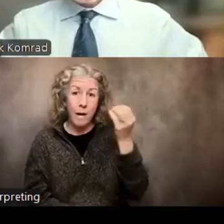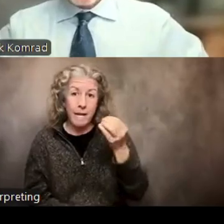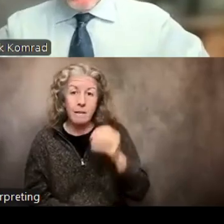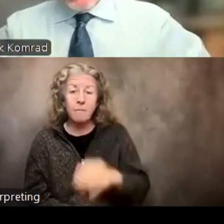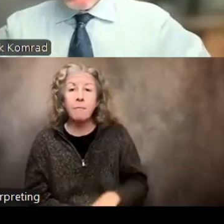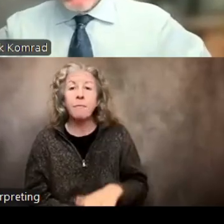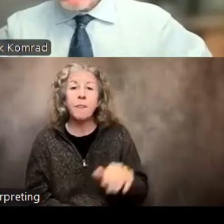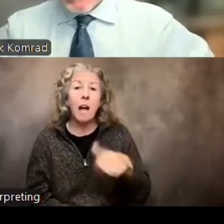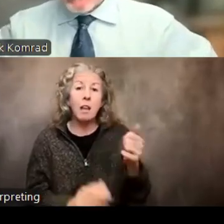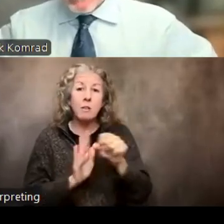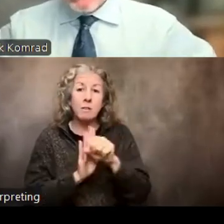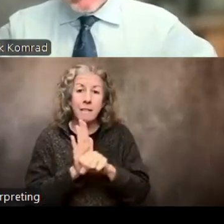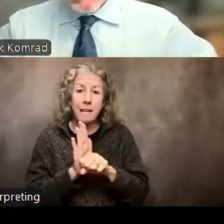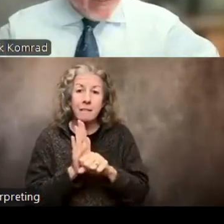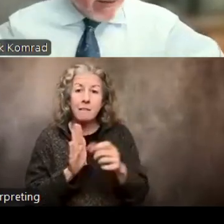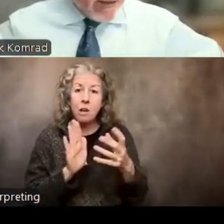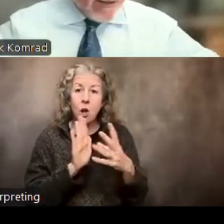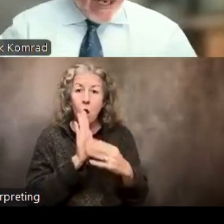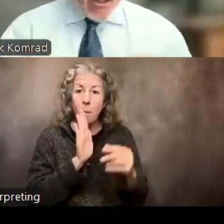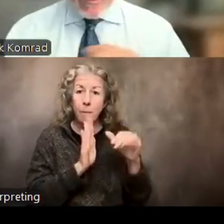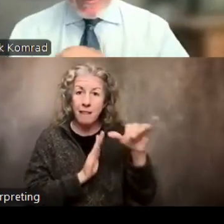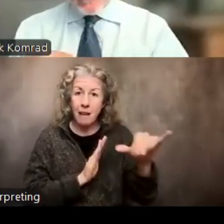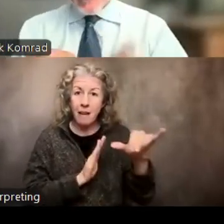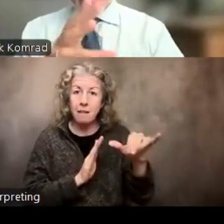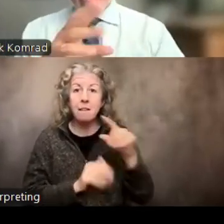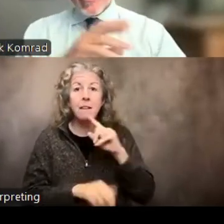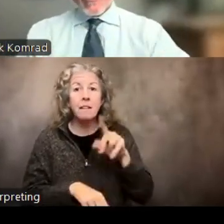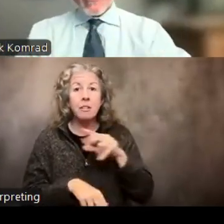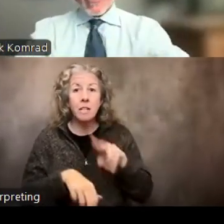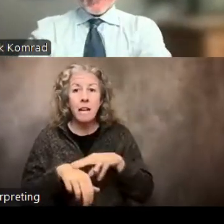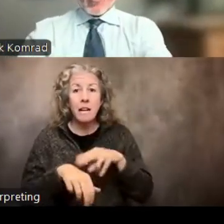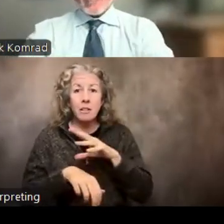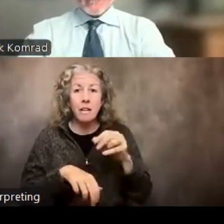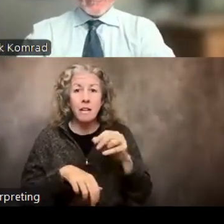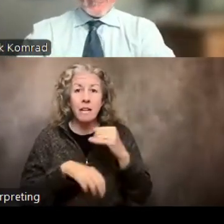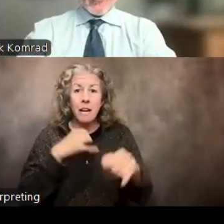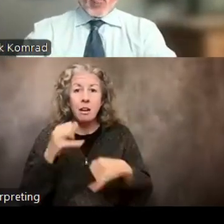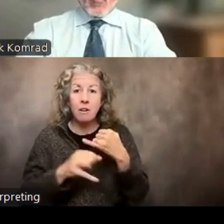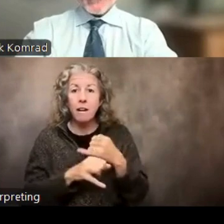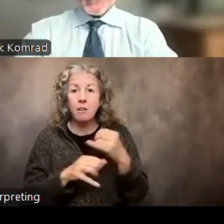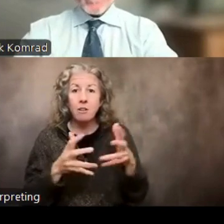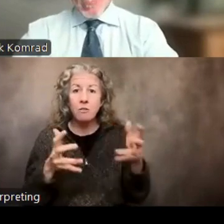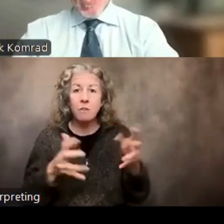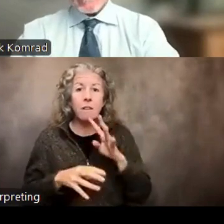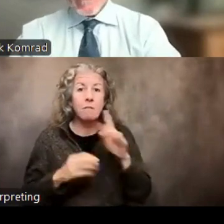have modeled themselves on this. In fact, nationally and internationally, there's a lot of talk of the Oregon model,